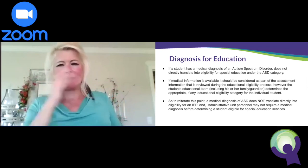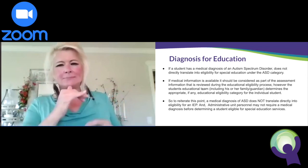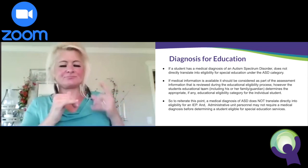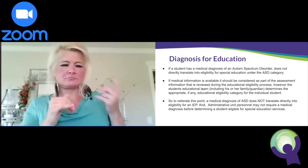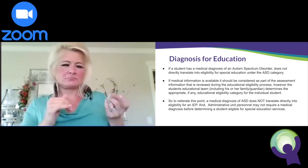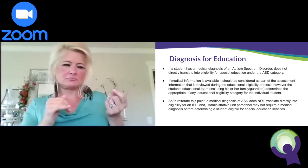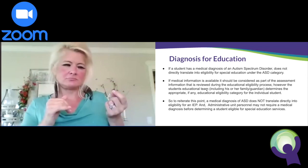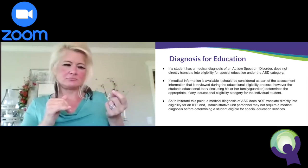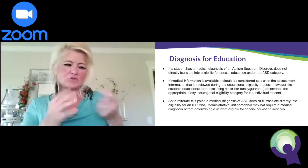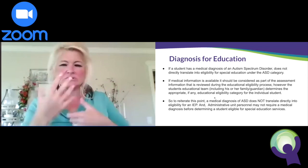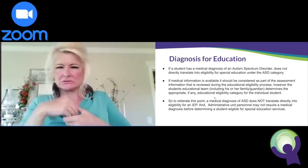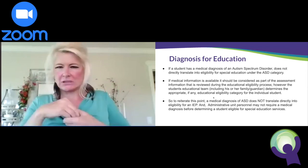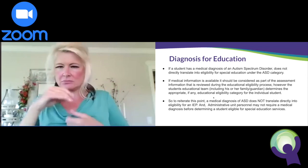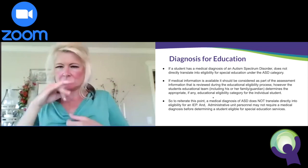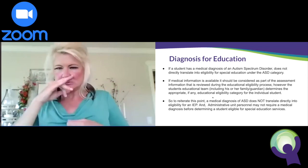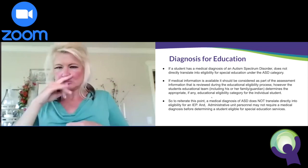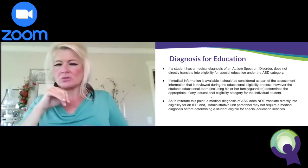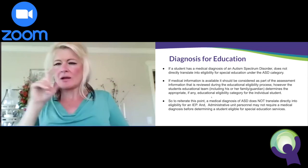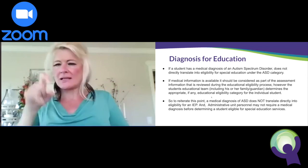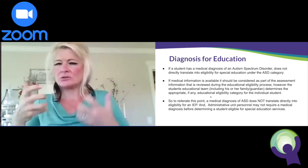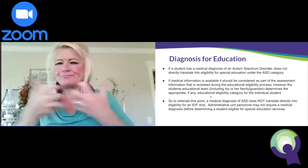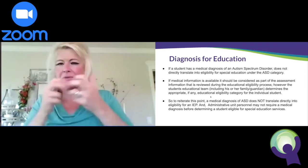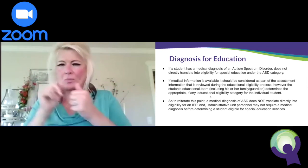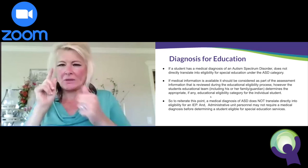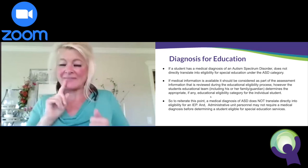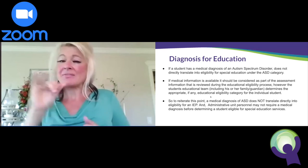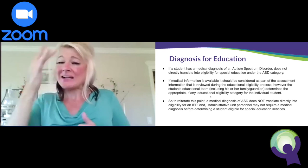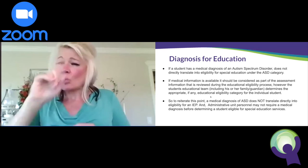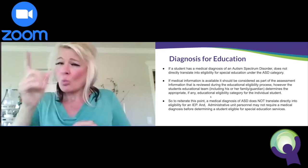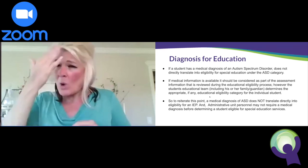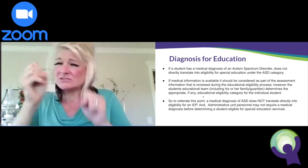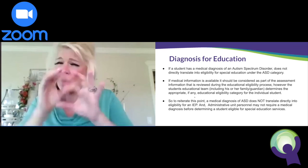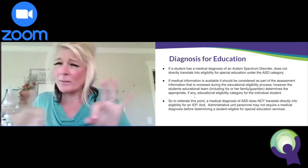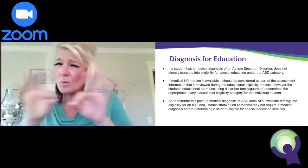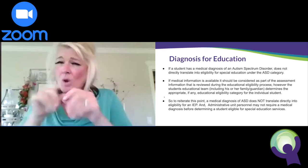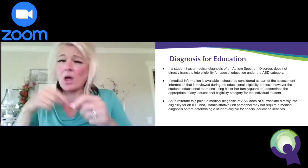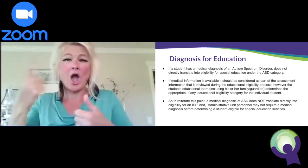lot of them are the standardized tests for autism and it doesn't really